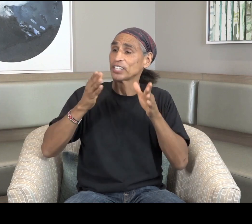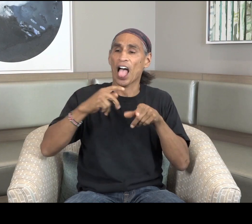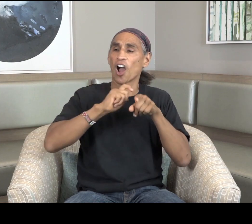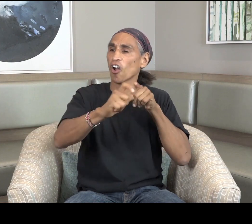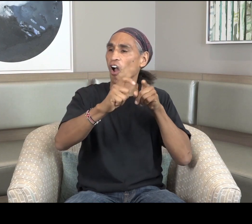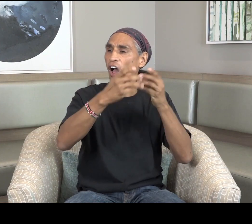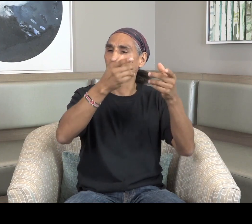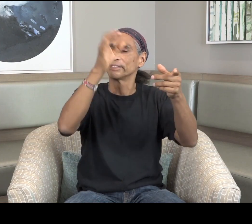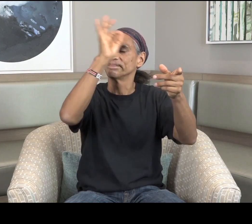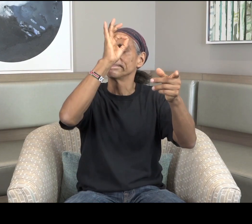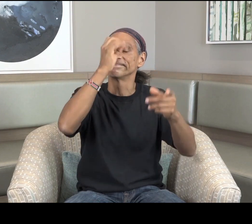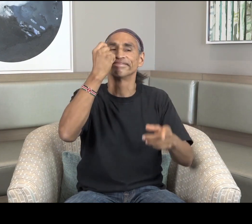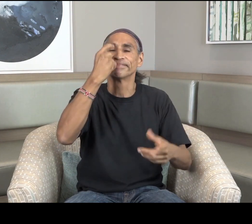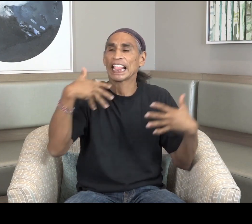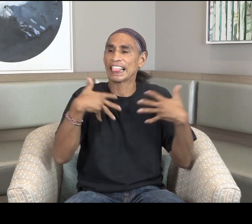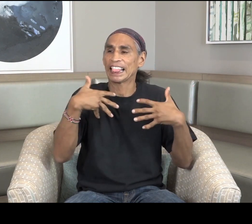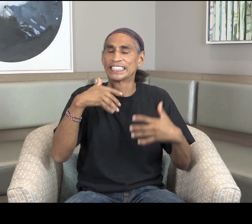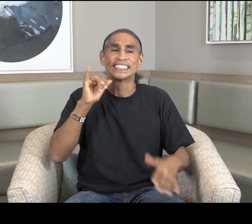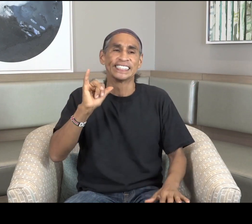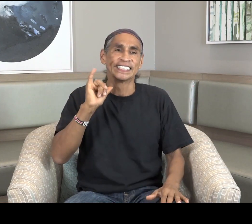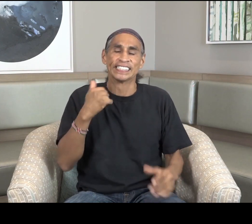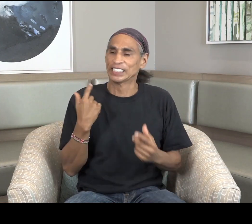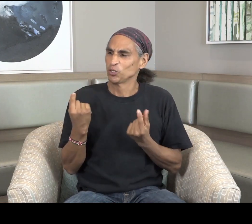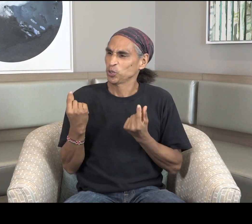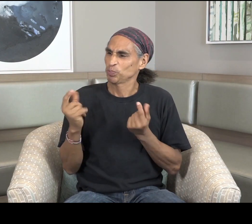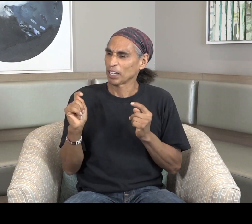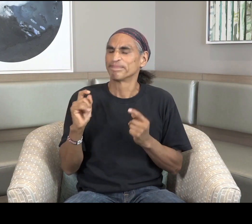ahh man, obviously she doesn’t know that we were coming,